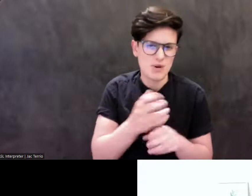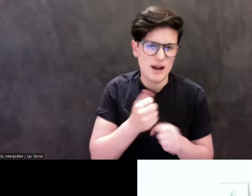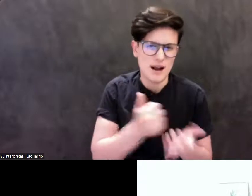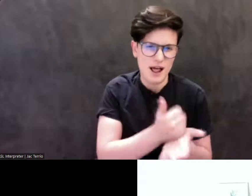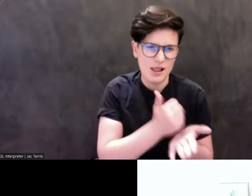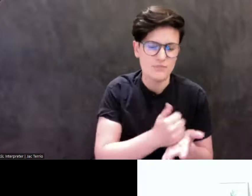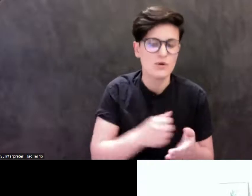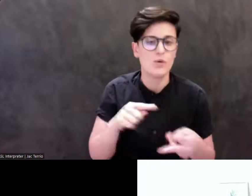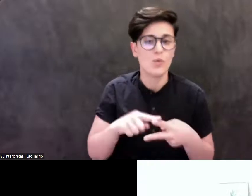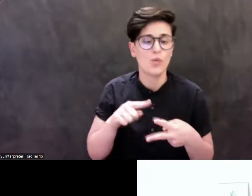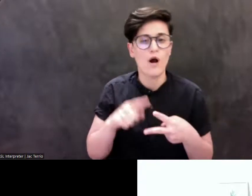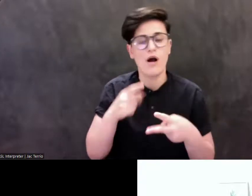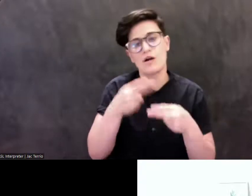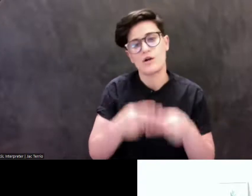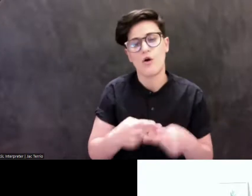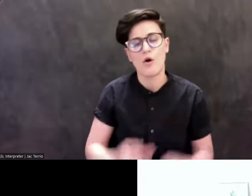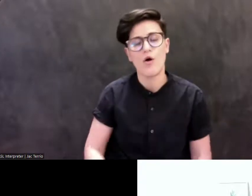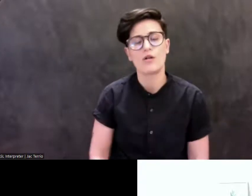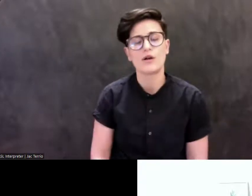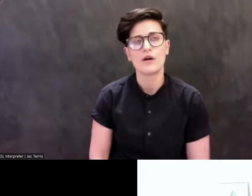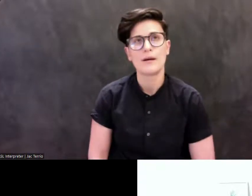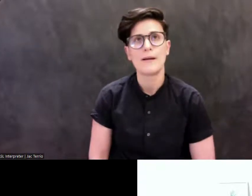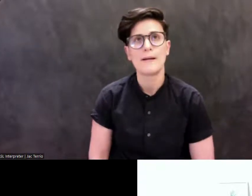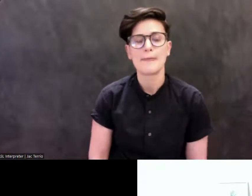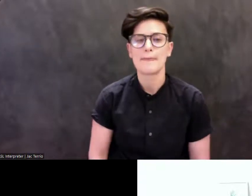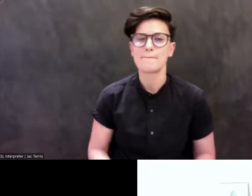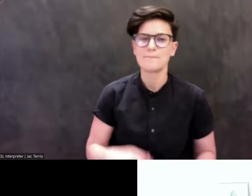One is what was known as energy assistance.